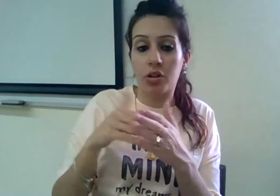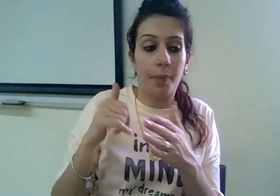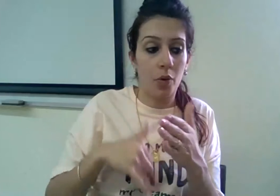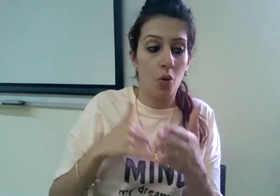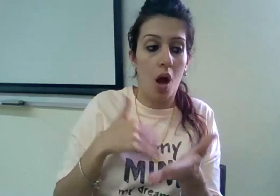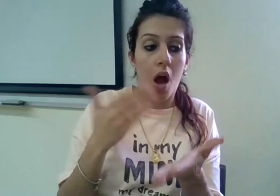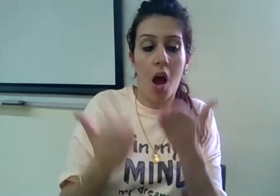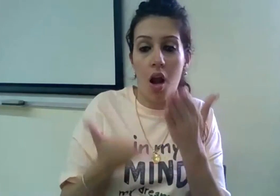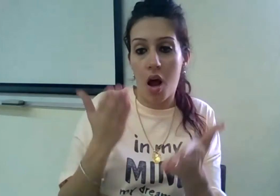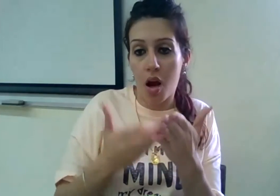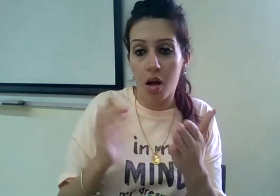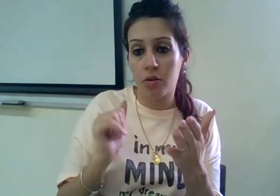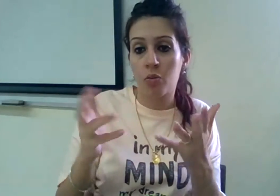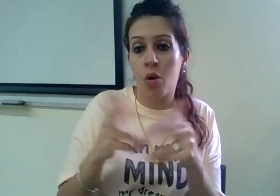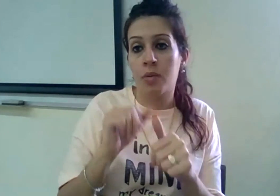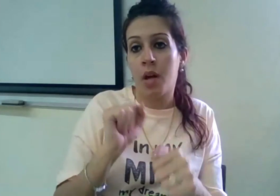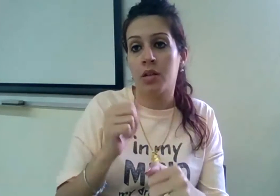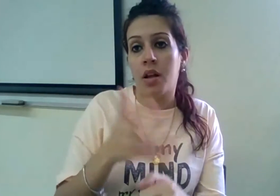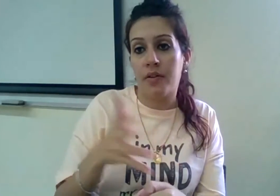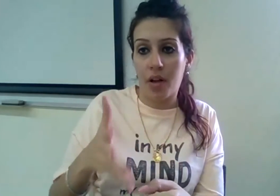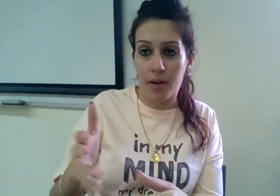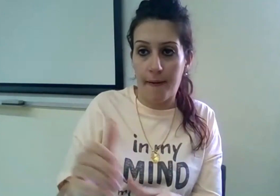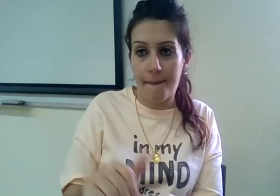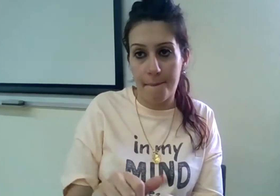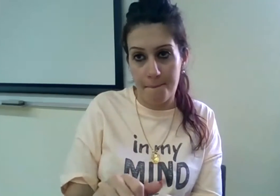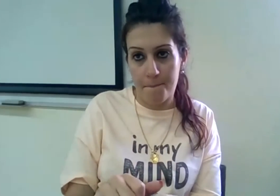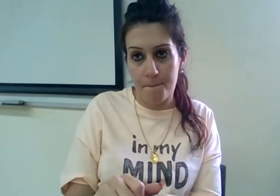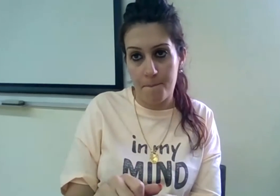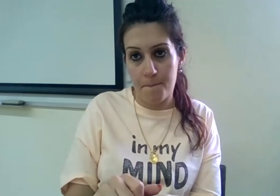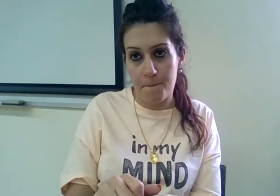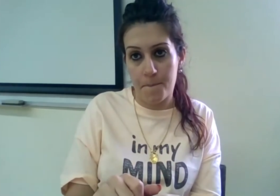I would also like to thank Ms. Abeer Murad from the Ministry